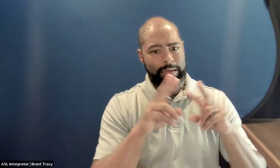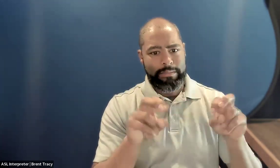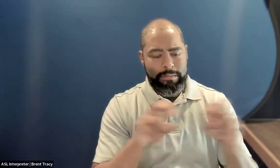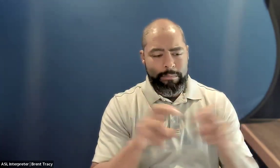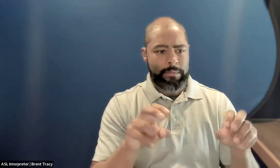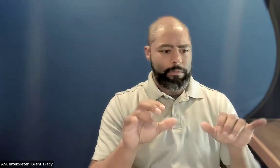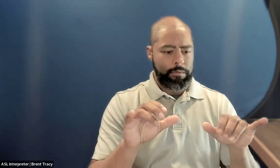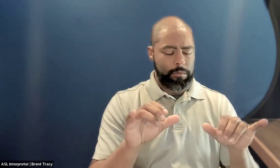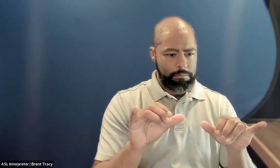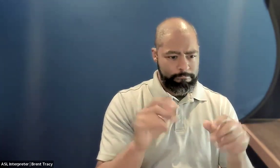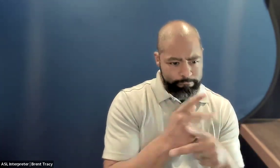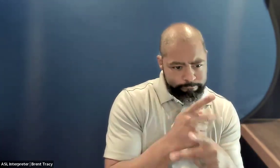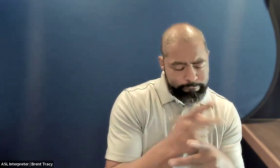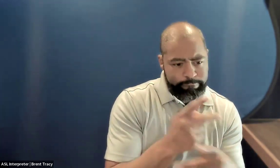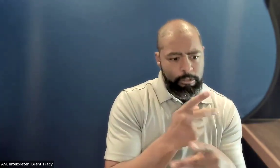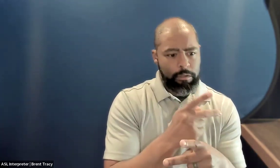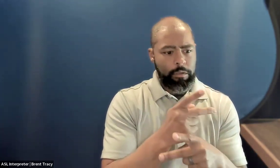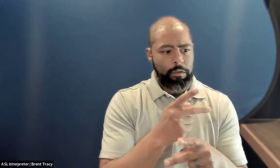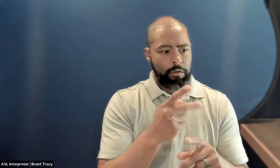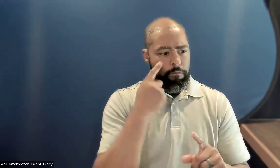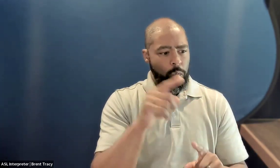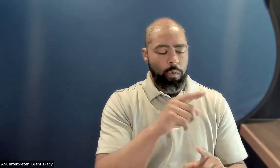work, commuting patterns, etcetera.